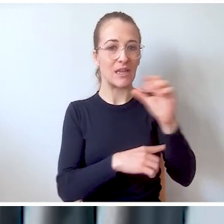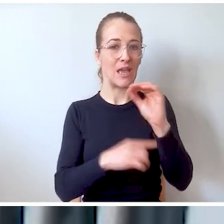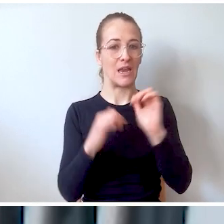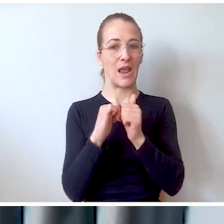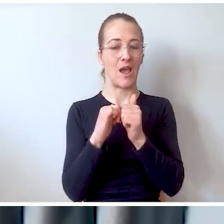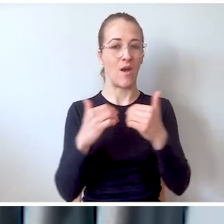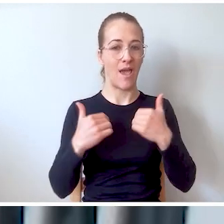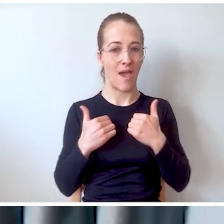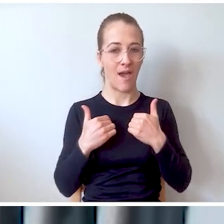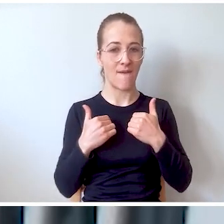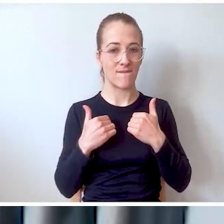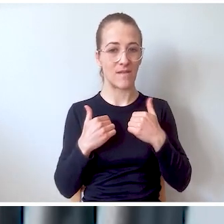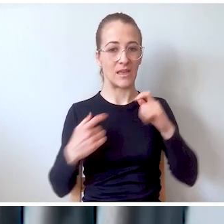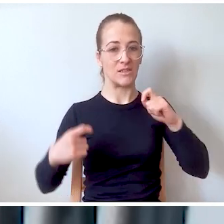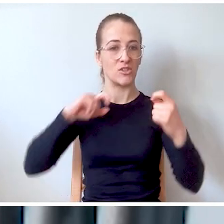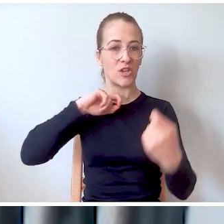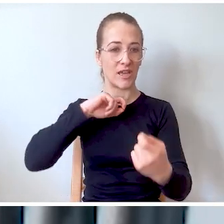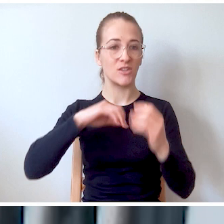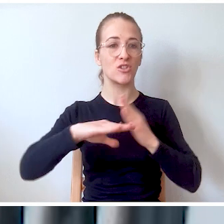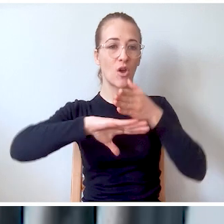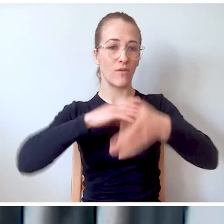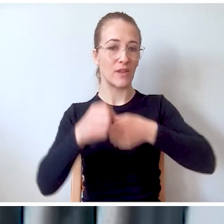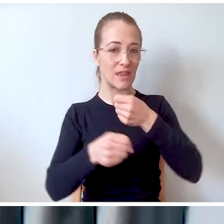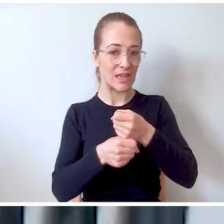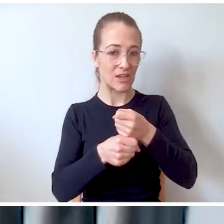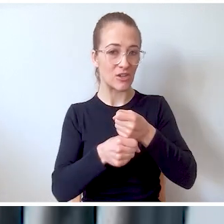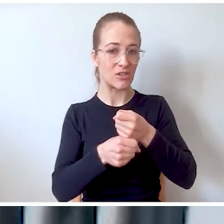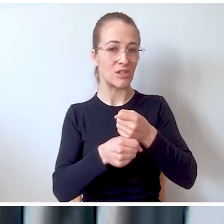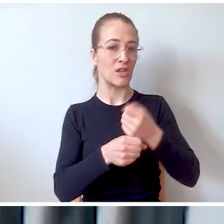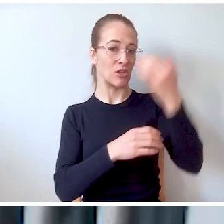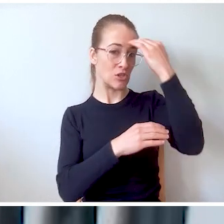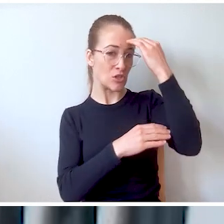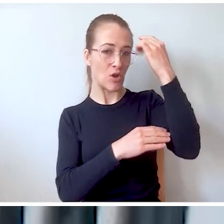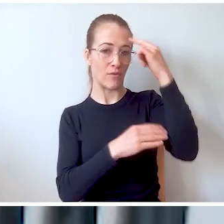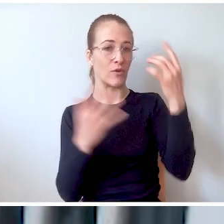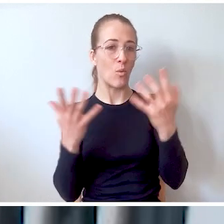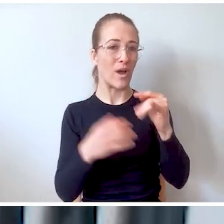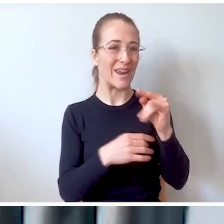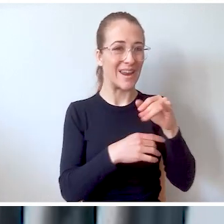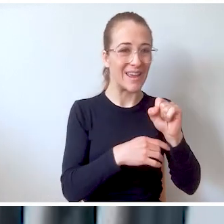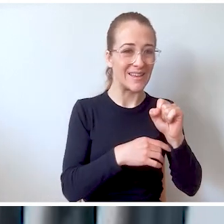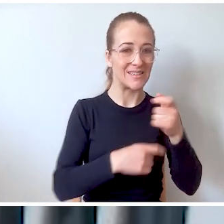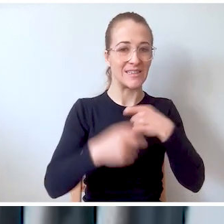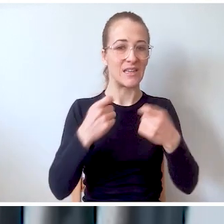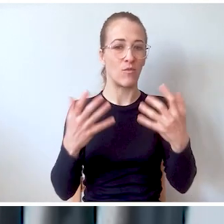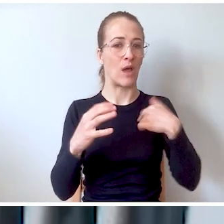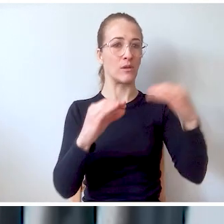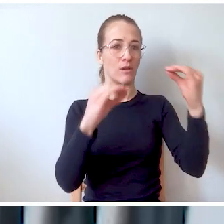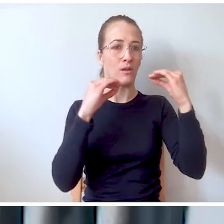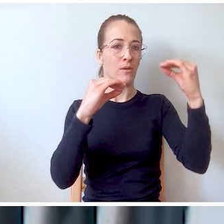and how I have changed over the years to know it for what it is, rather than for how I had been taught it was,